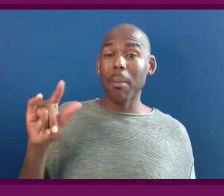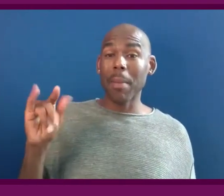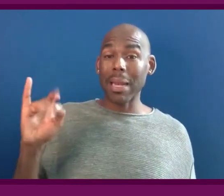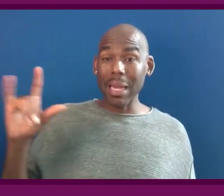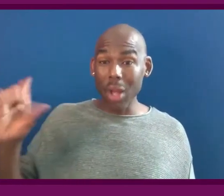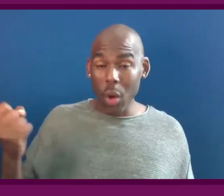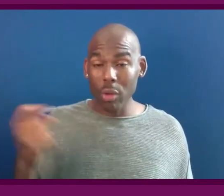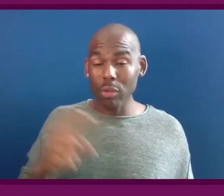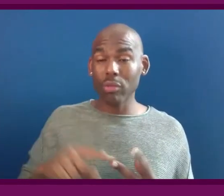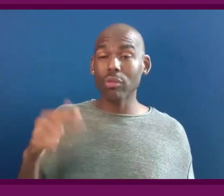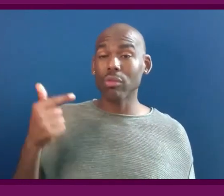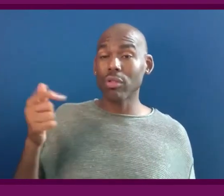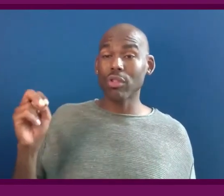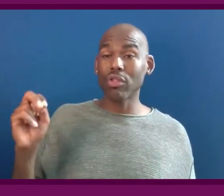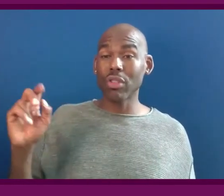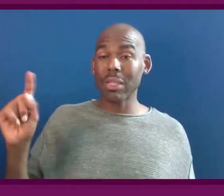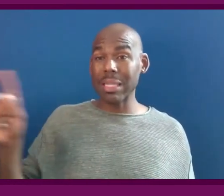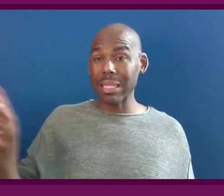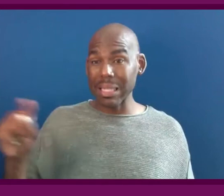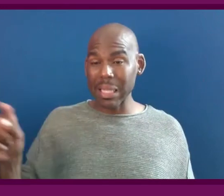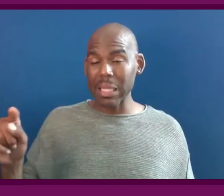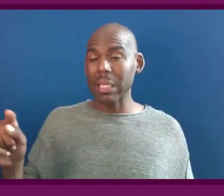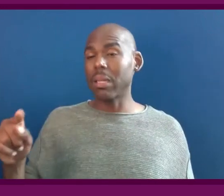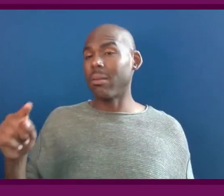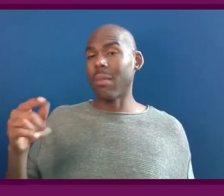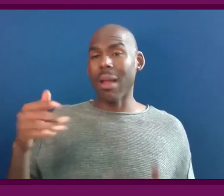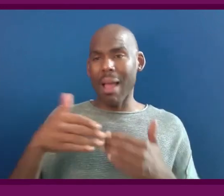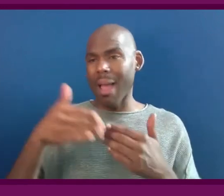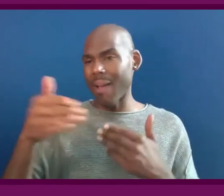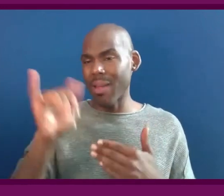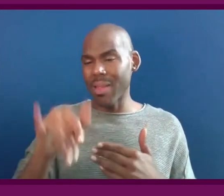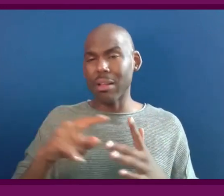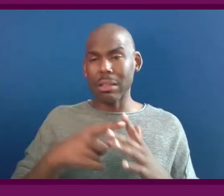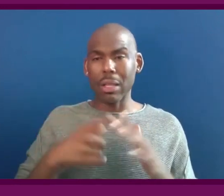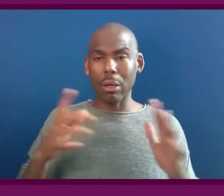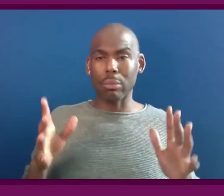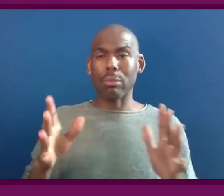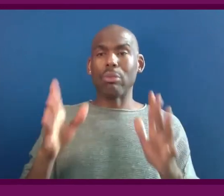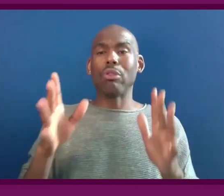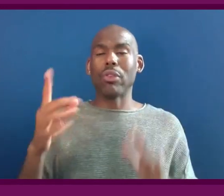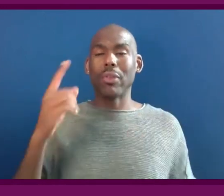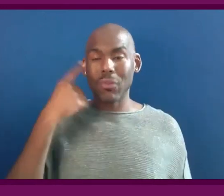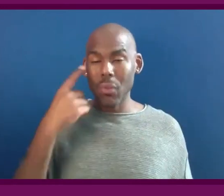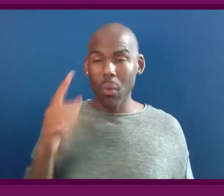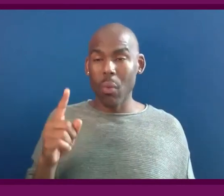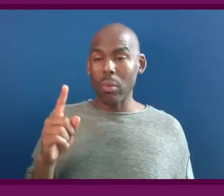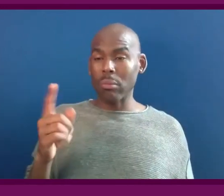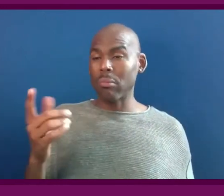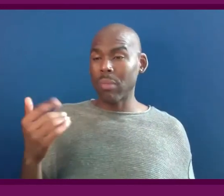and, I guess, the generation after that, to start pushing for the fact that there is a